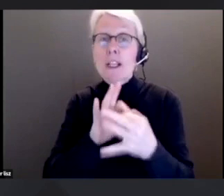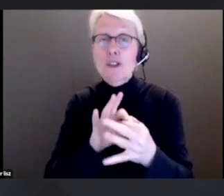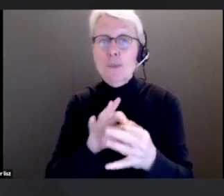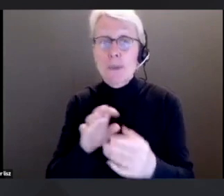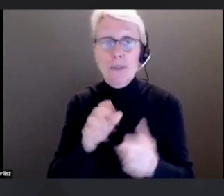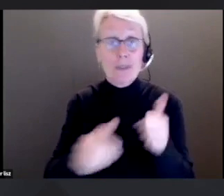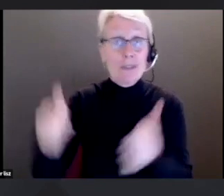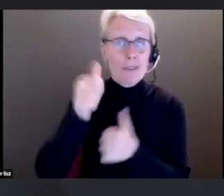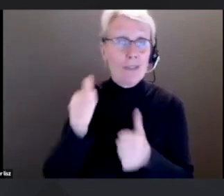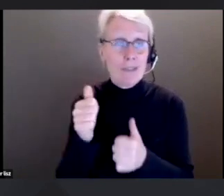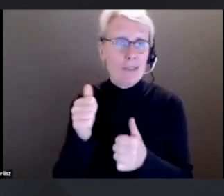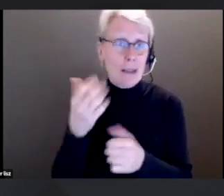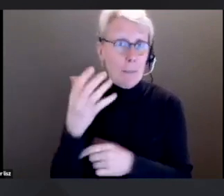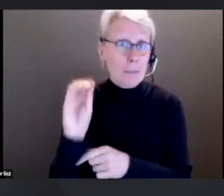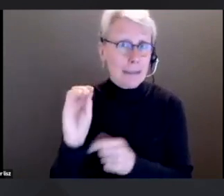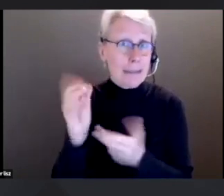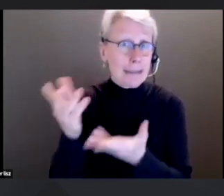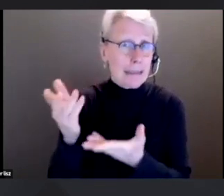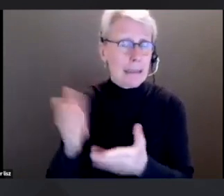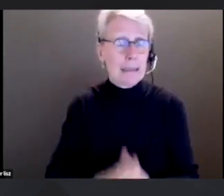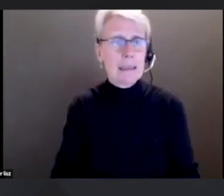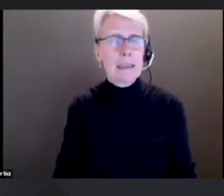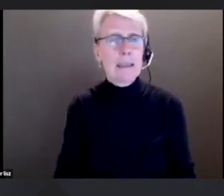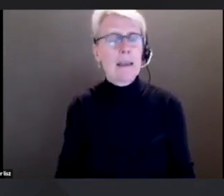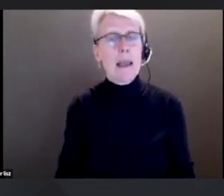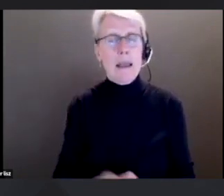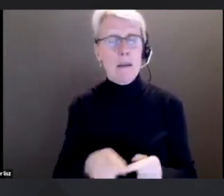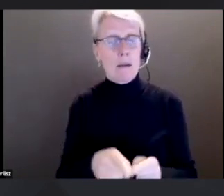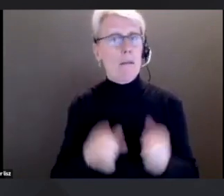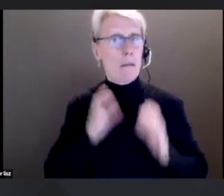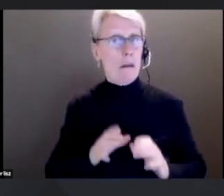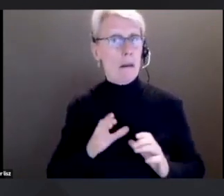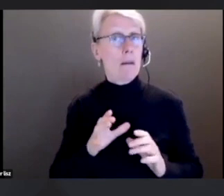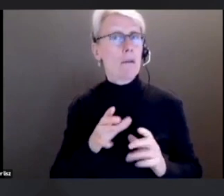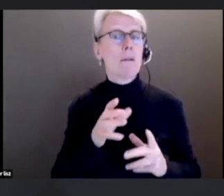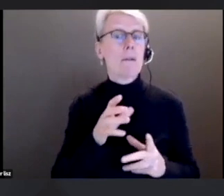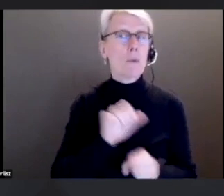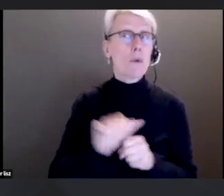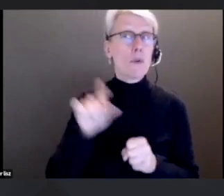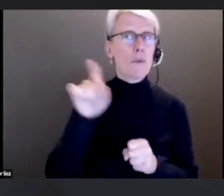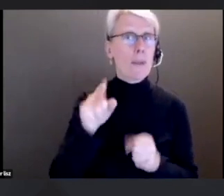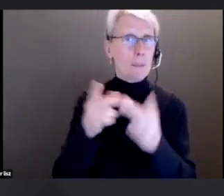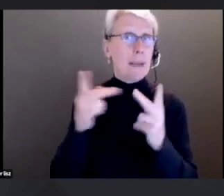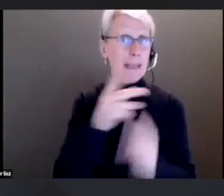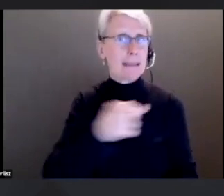that they are in a safe environment as well and they feel welcomed and you know, they have the necessary training